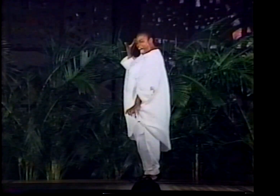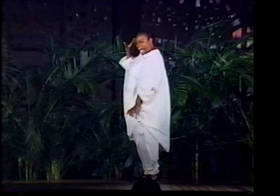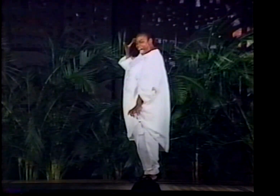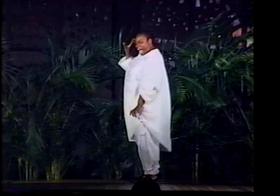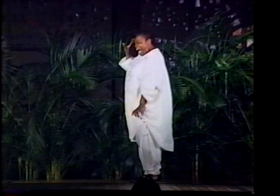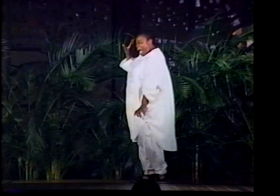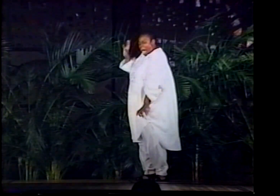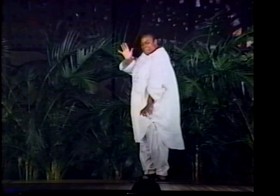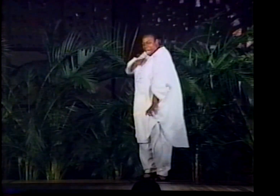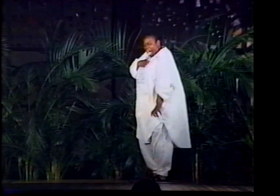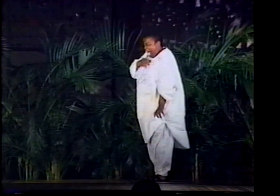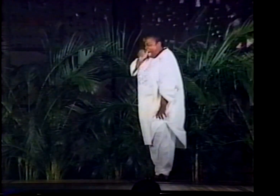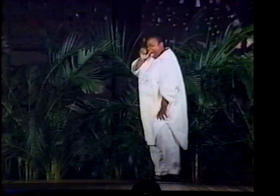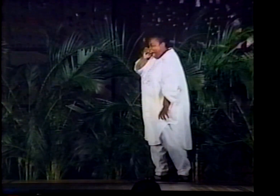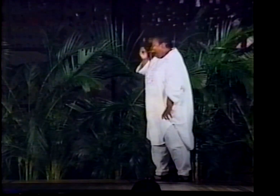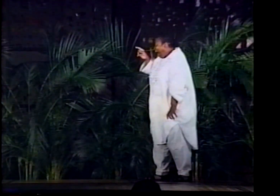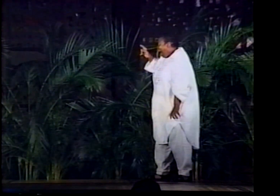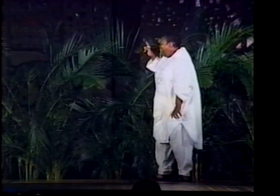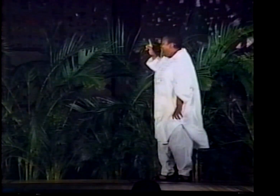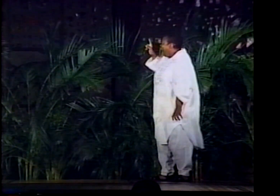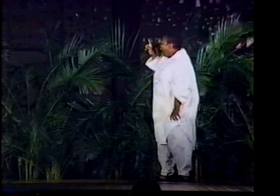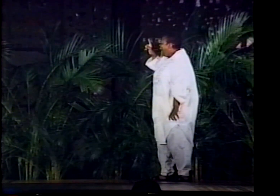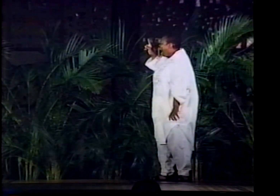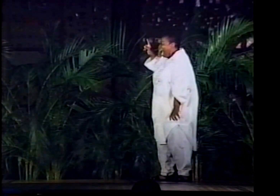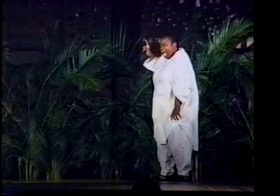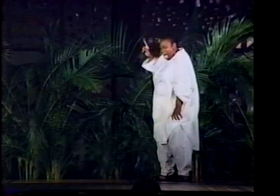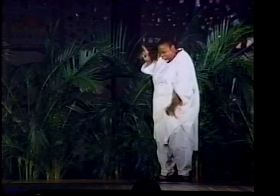The ant said, “Oh, my heavens!